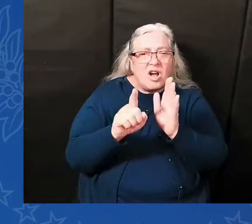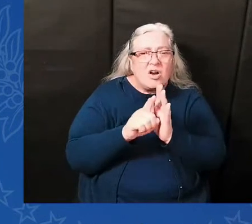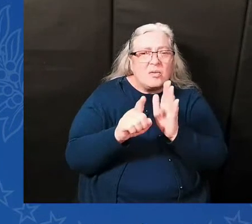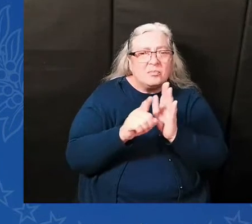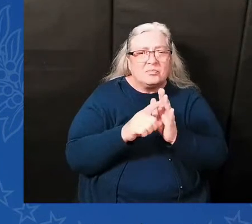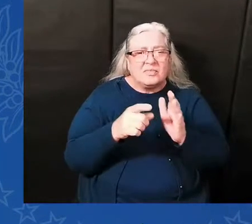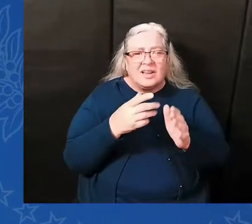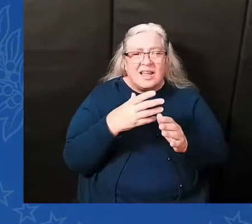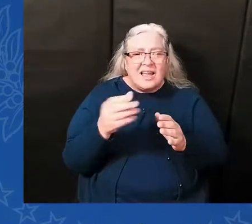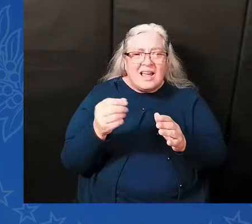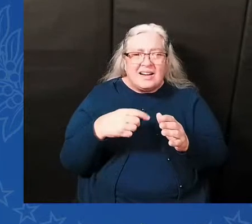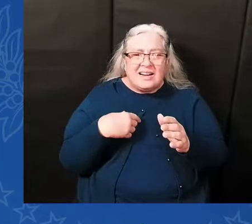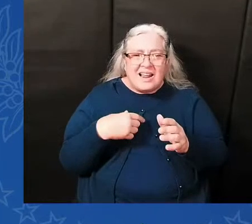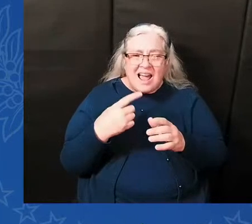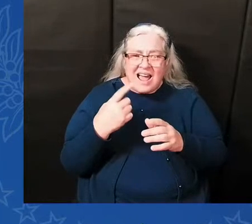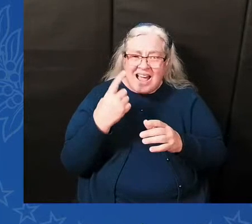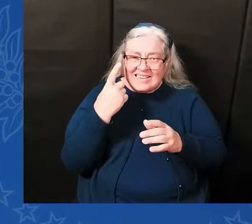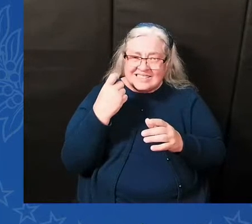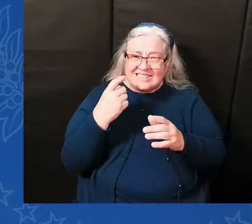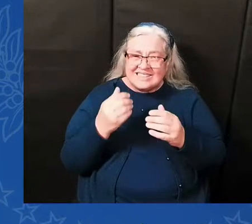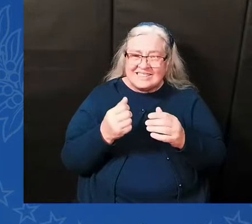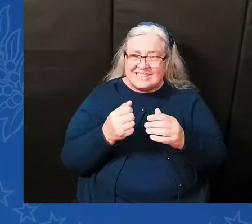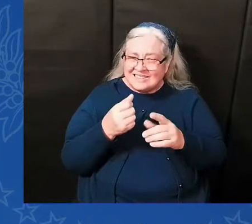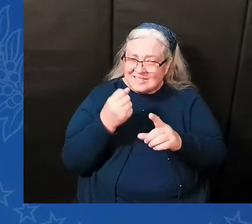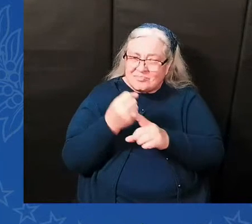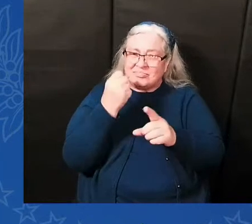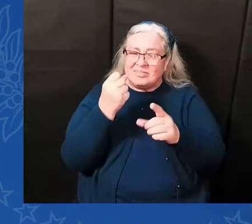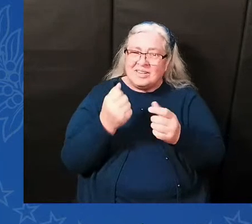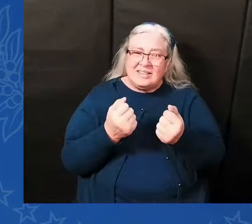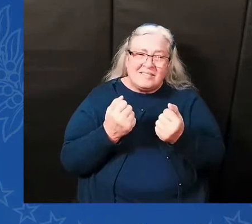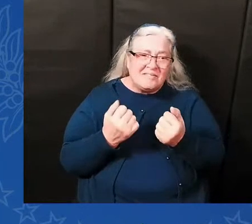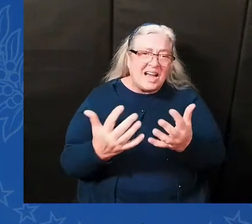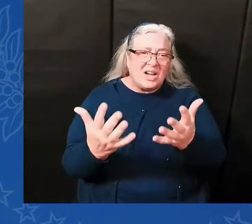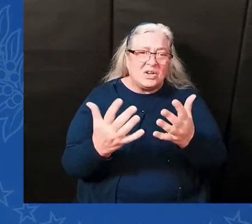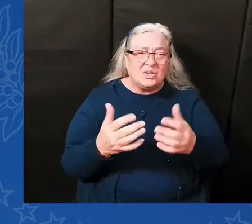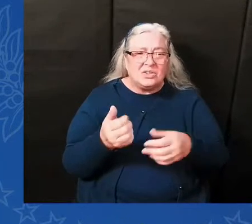costing 17 lives in Bronx -- in the Bronx because the building made up of affordable